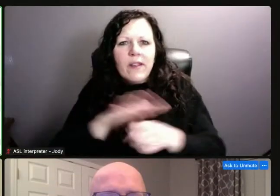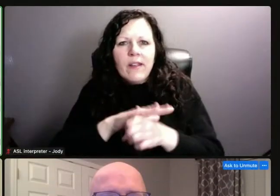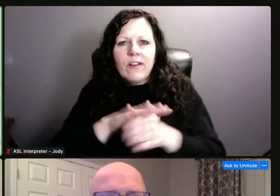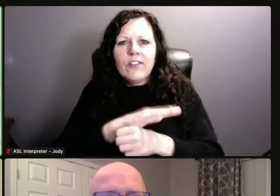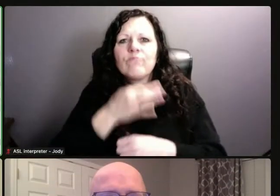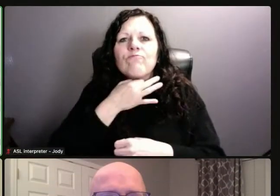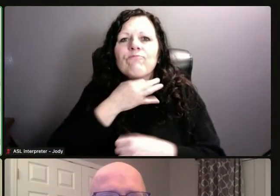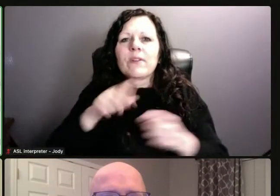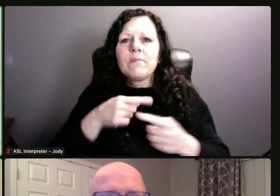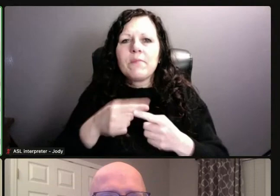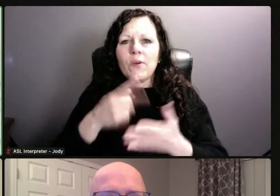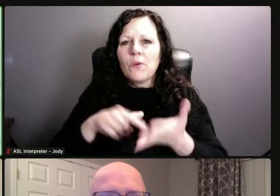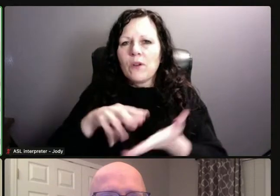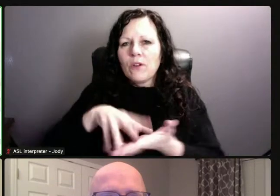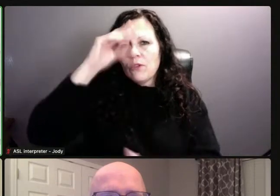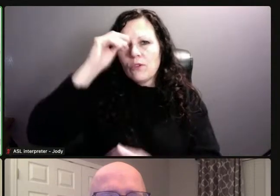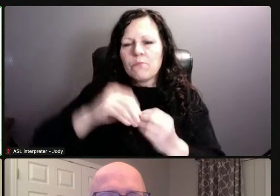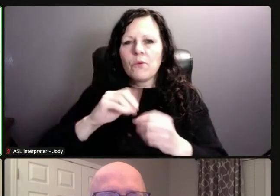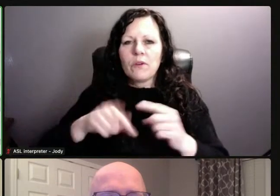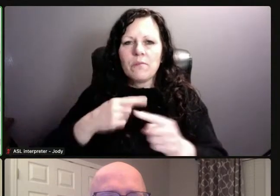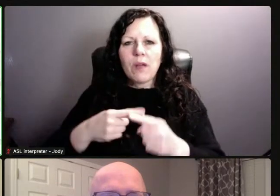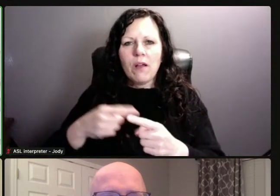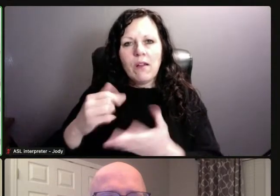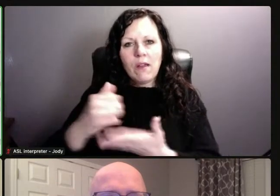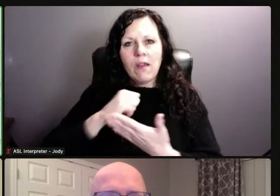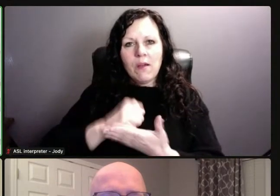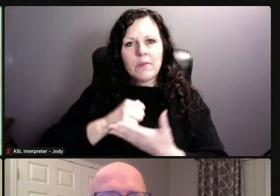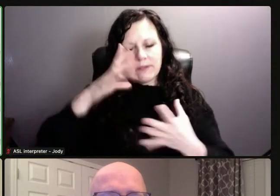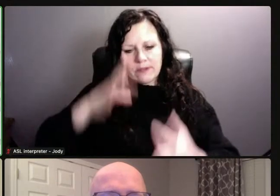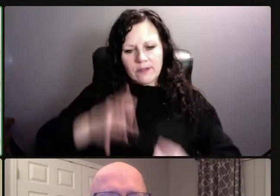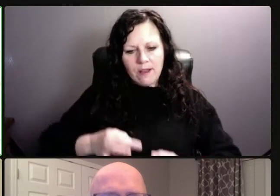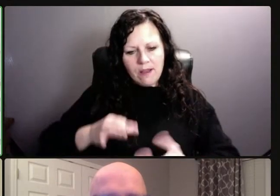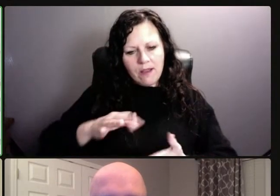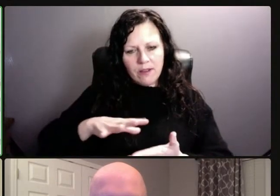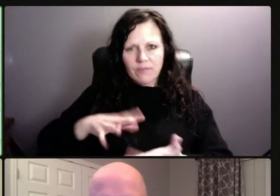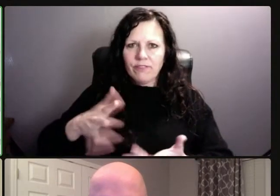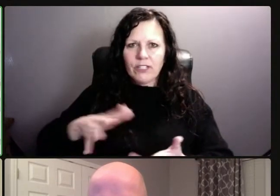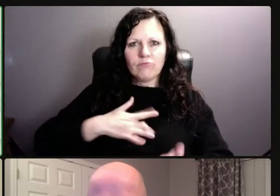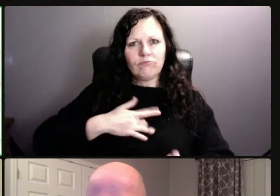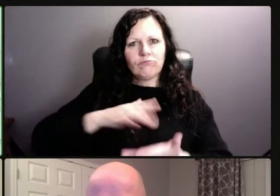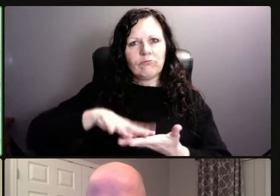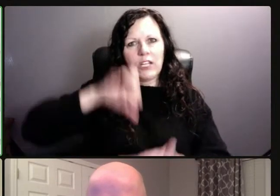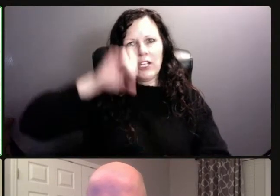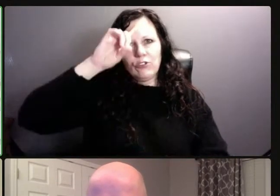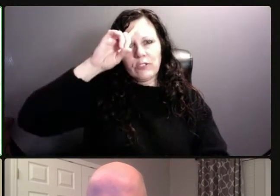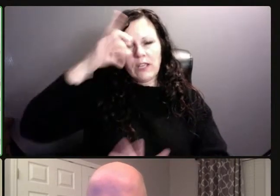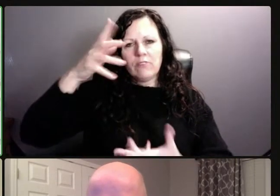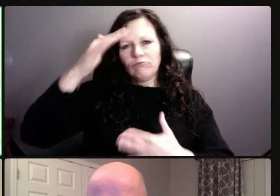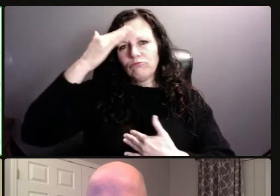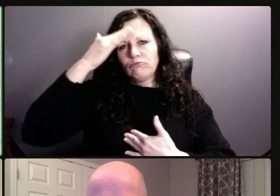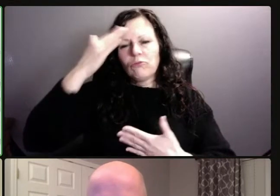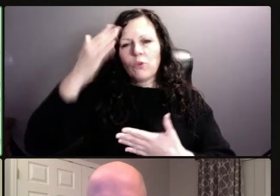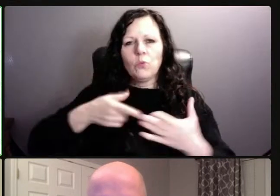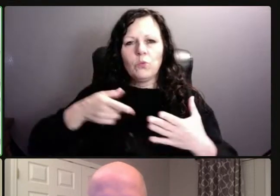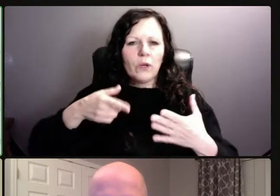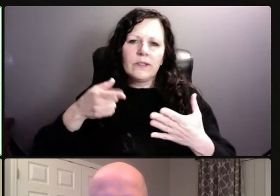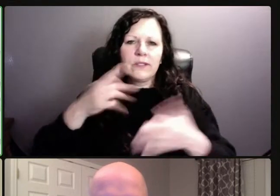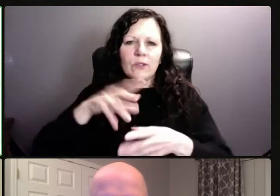JUST KIND OF GIVING SCOTT FEEDBACK LIKE WHERE IT. WHERE DO YOU WANT TO KNOW MORE? WHAT DO YOU MIGHT KNOW MORE ABOUT? SO YOU CAN MAKE AN IMPORTANT